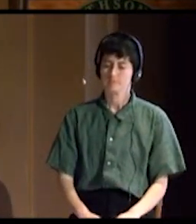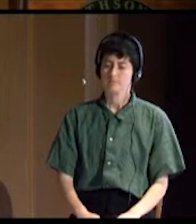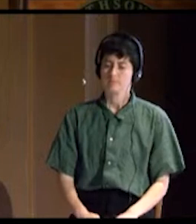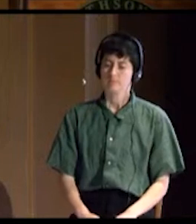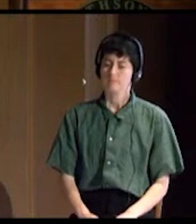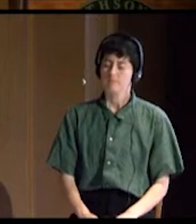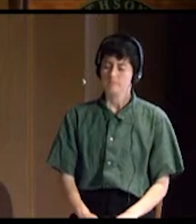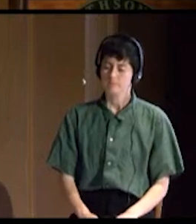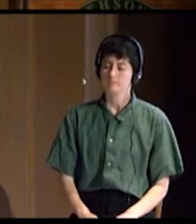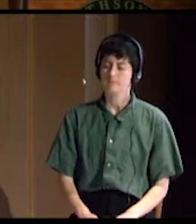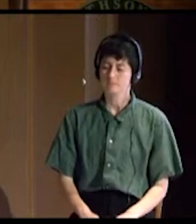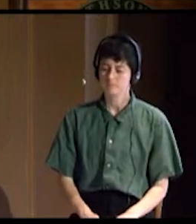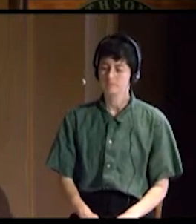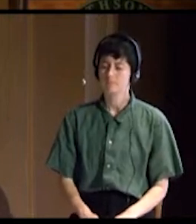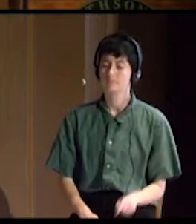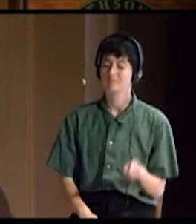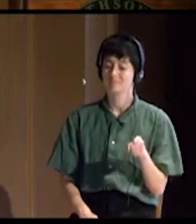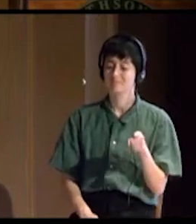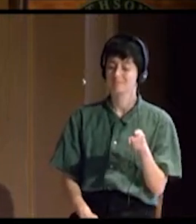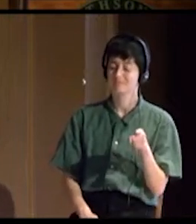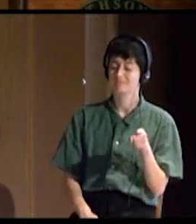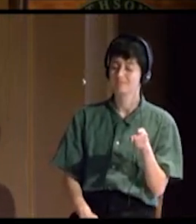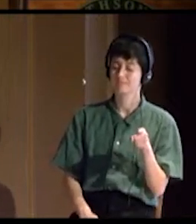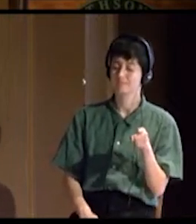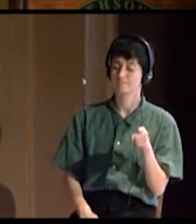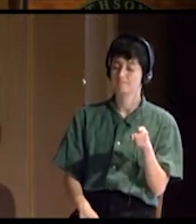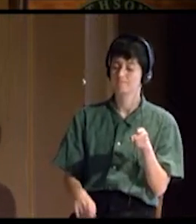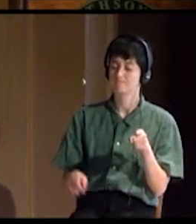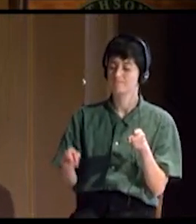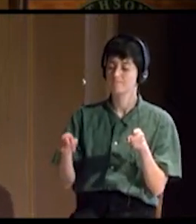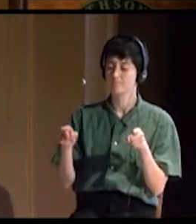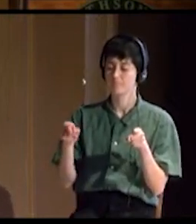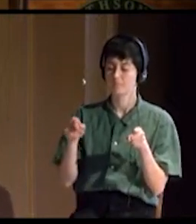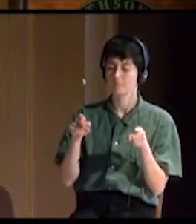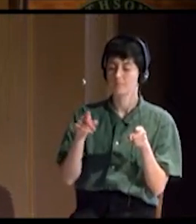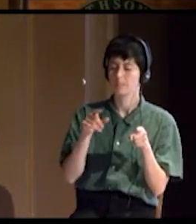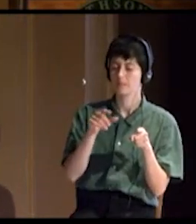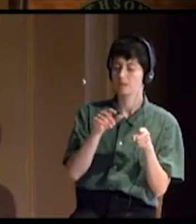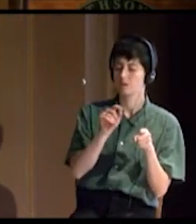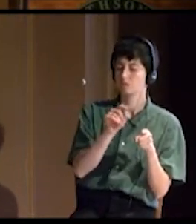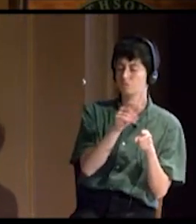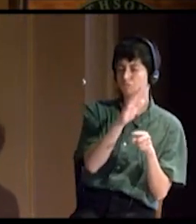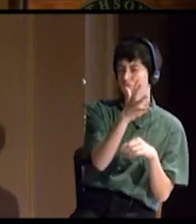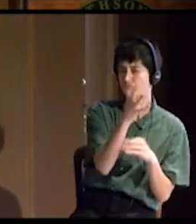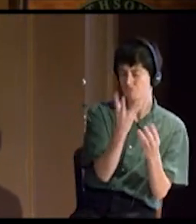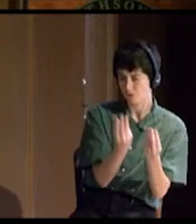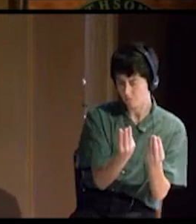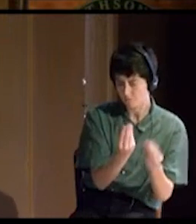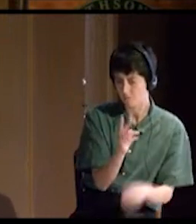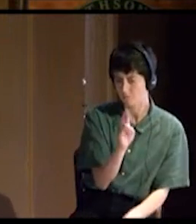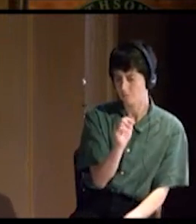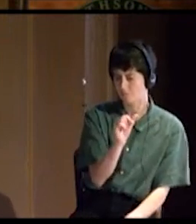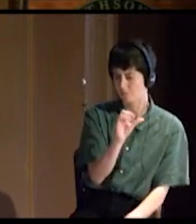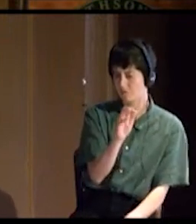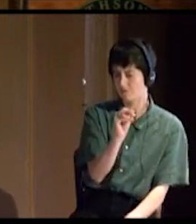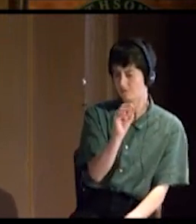In contrast, for those that were identified as having corymbose solitary features, the leaf margin and morphology were picked out as the key features.